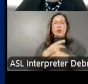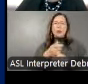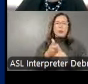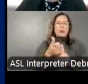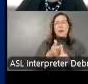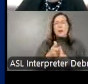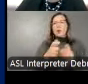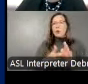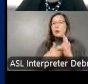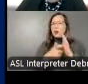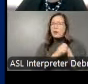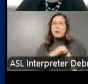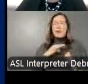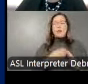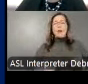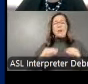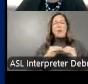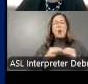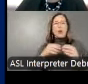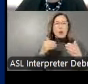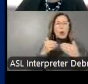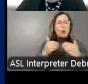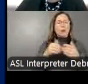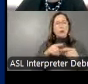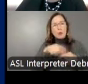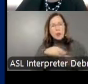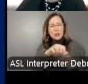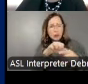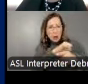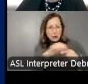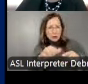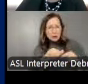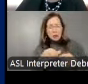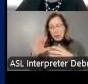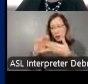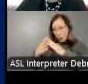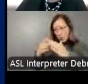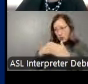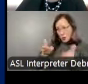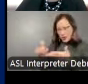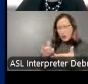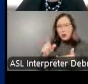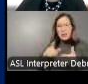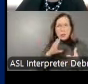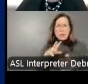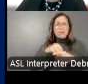staff to have more proximity to practitioners and the communities we serve. With the intention of